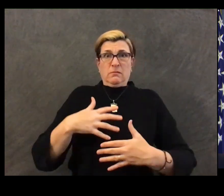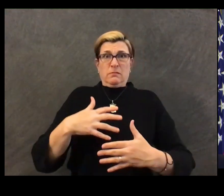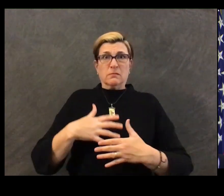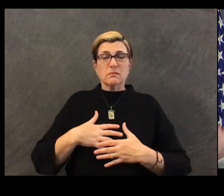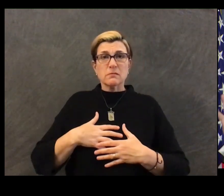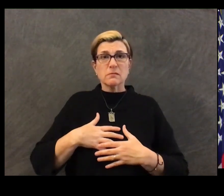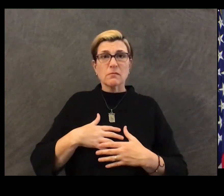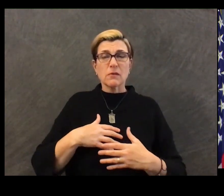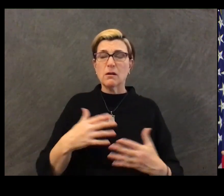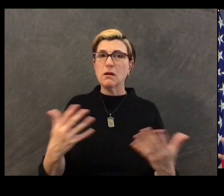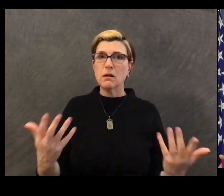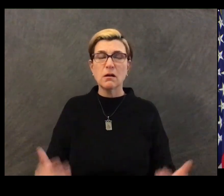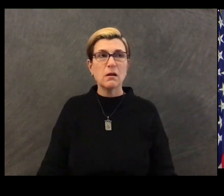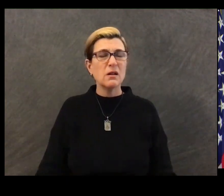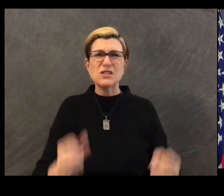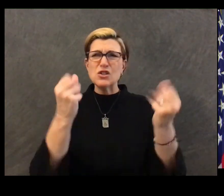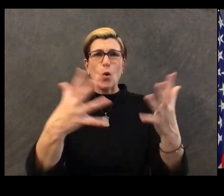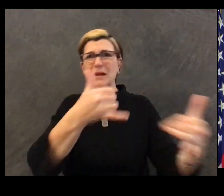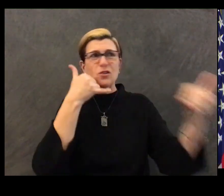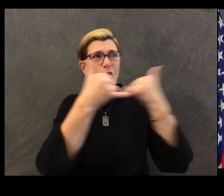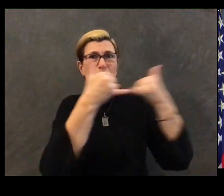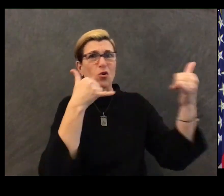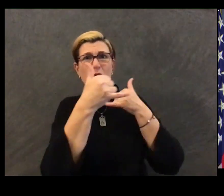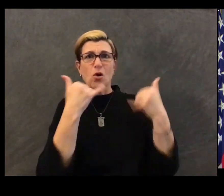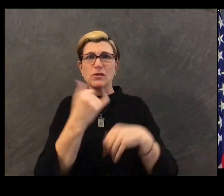calls today I won't even tell you but I went that I can give you a list of you